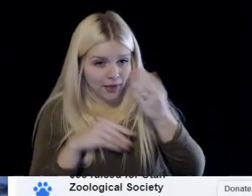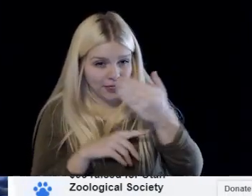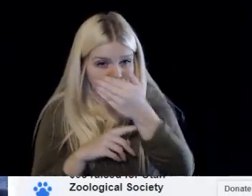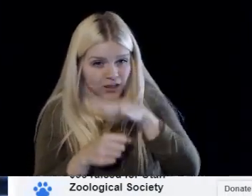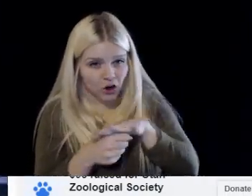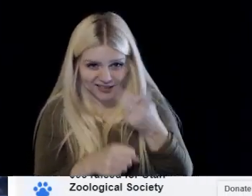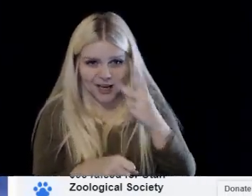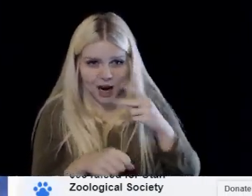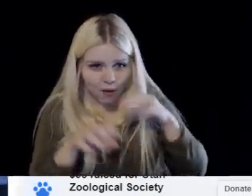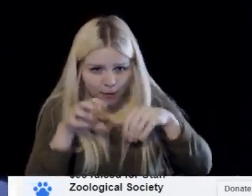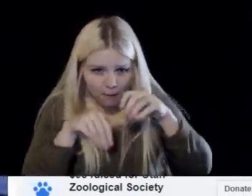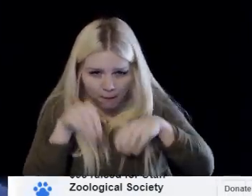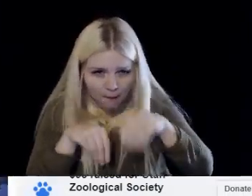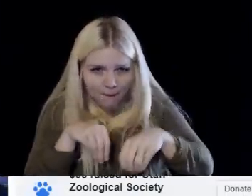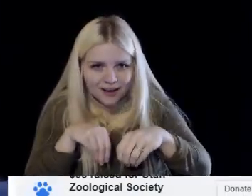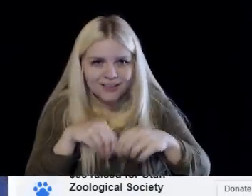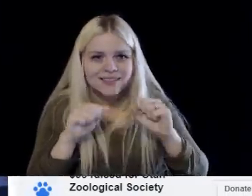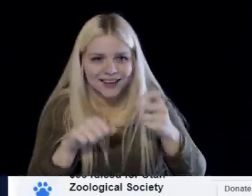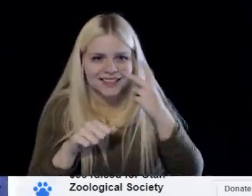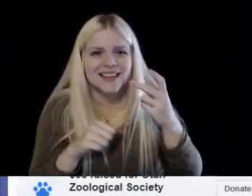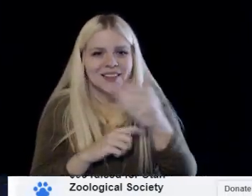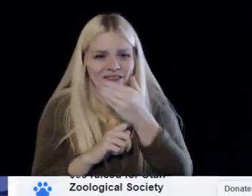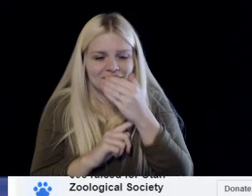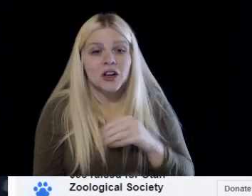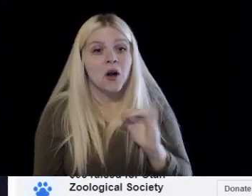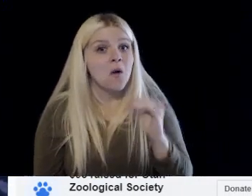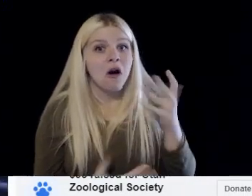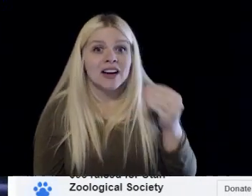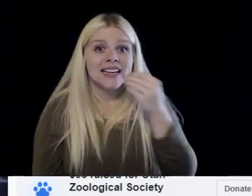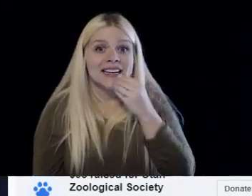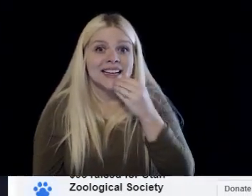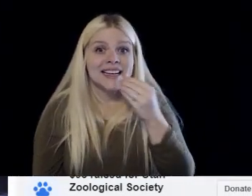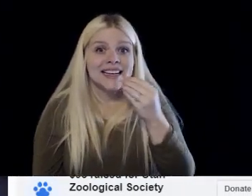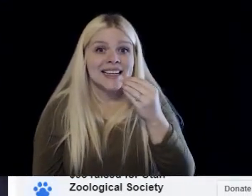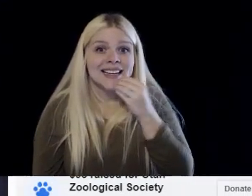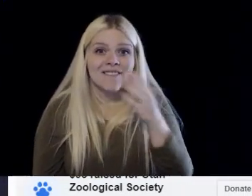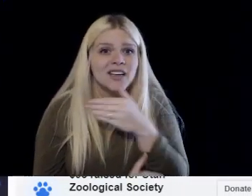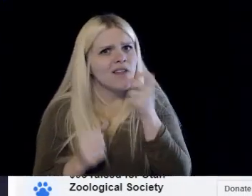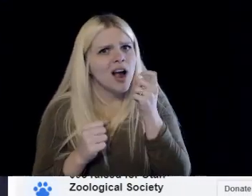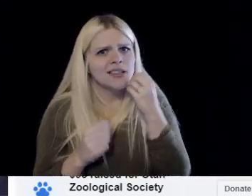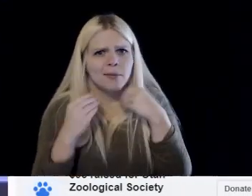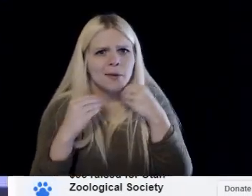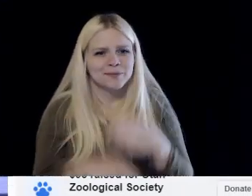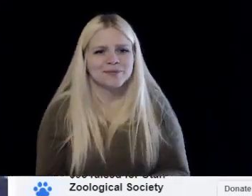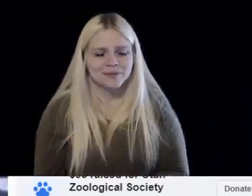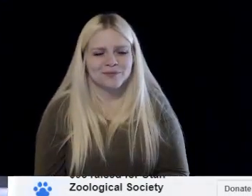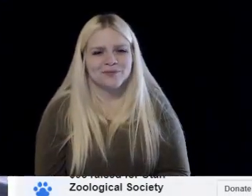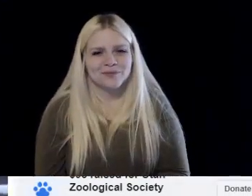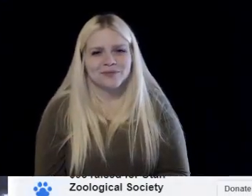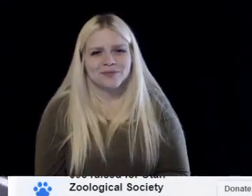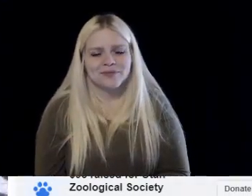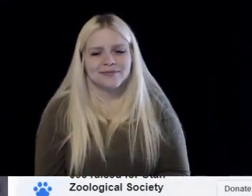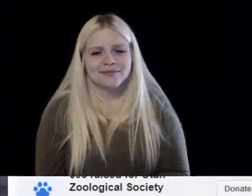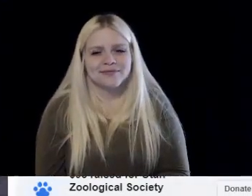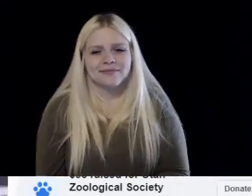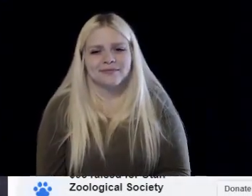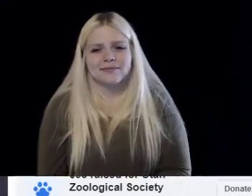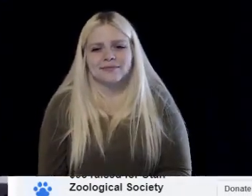Erica: Oh, so she's already eaten her fish, you guys. Look at that, she was fast. No, whoever answered- we do not put the